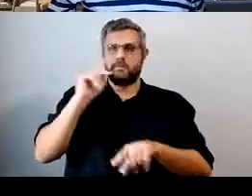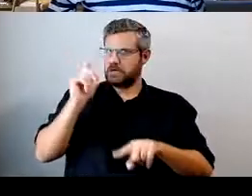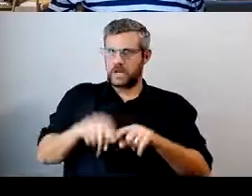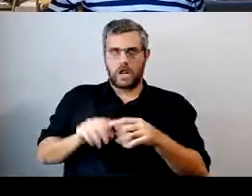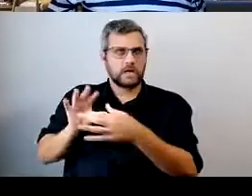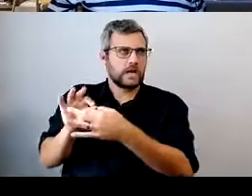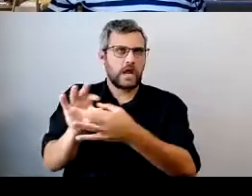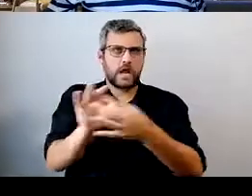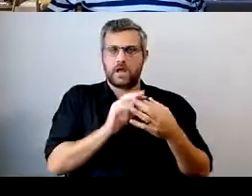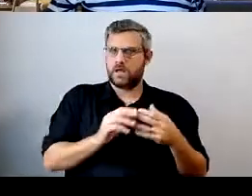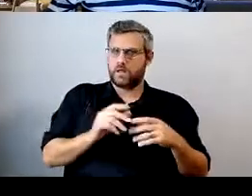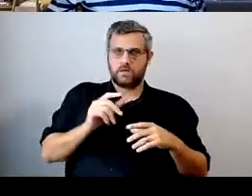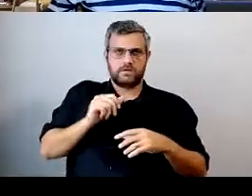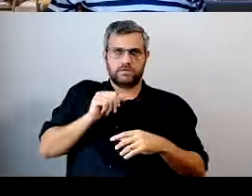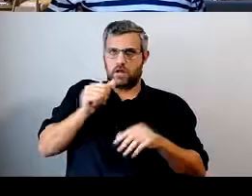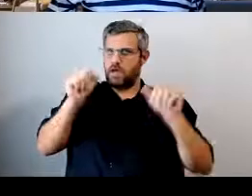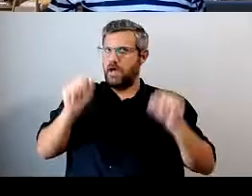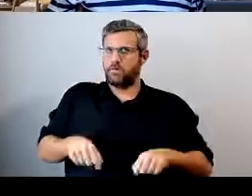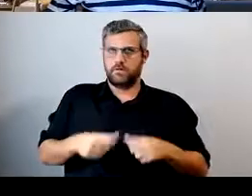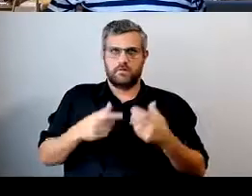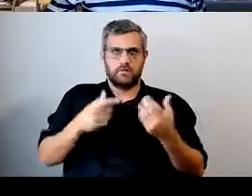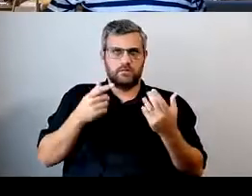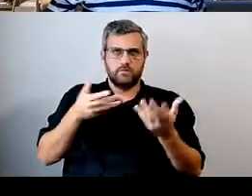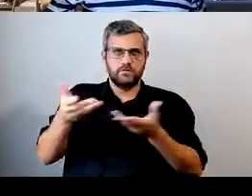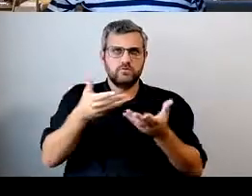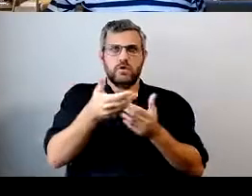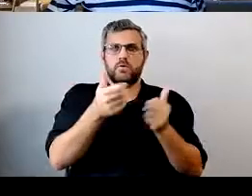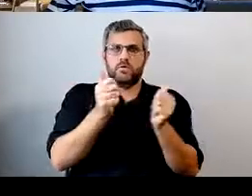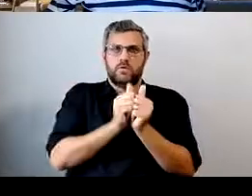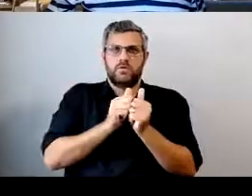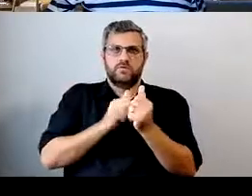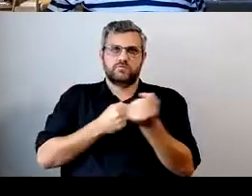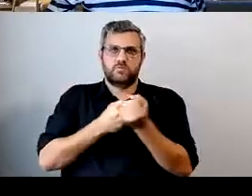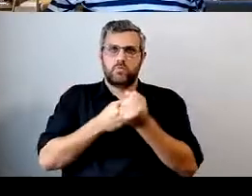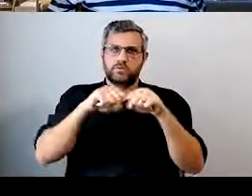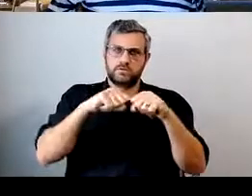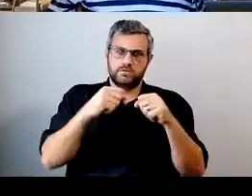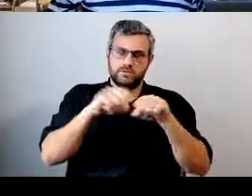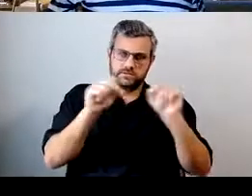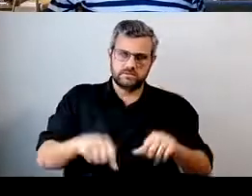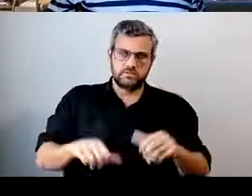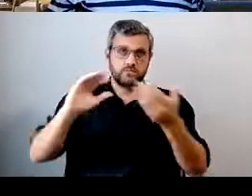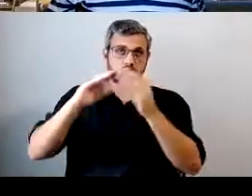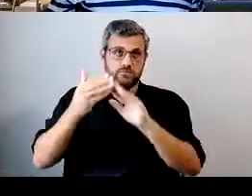They're not able to see, to interact with their support systems and their communities. I work on a grant called Retain,